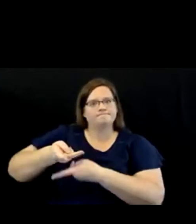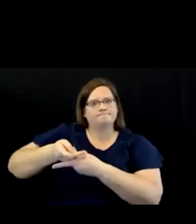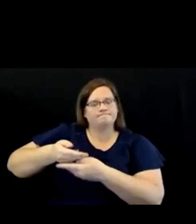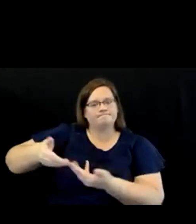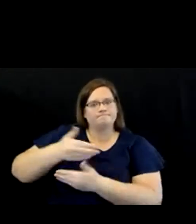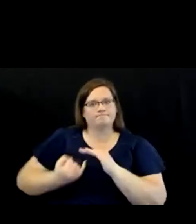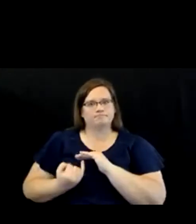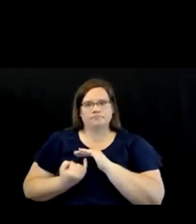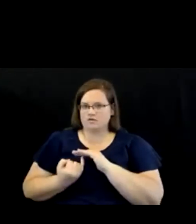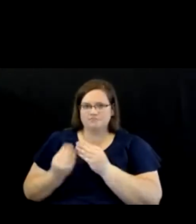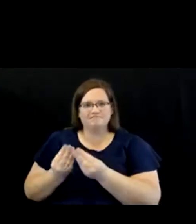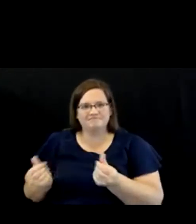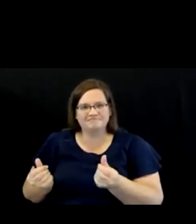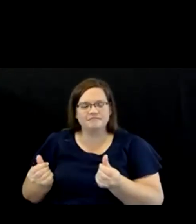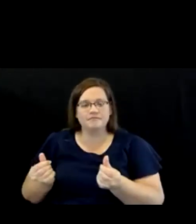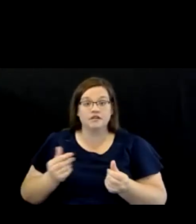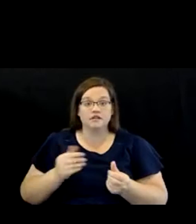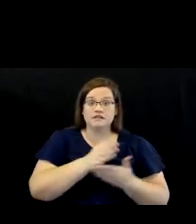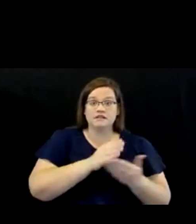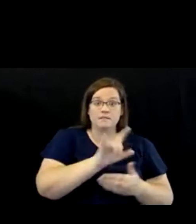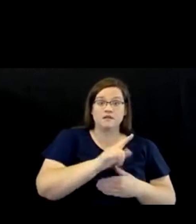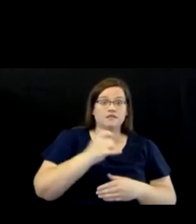a number of CILs who flat out get on the phone every day and call people,